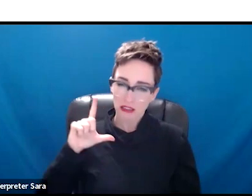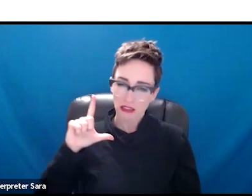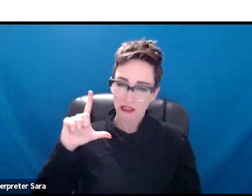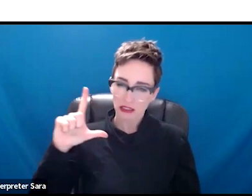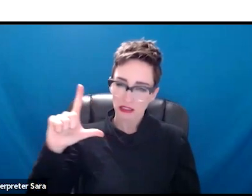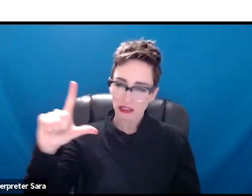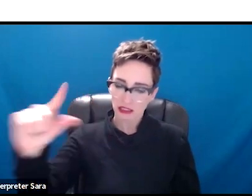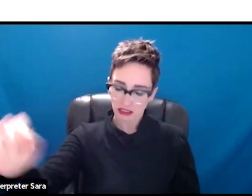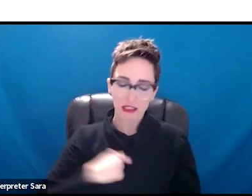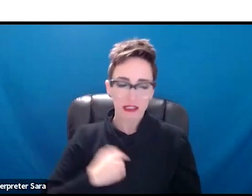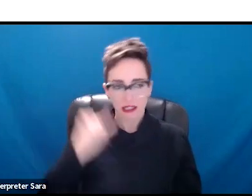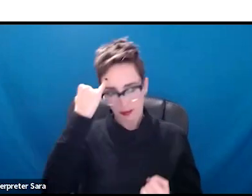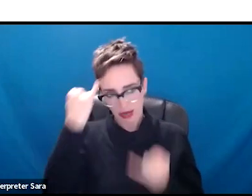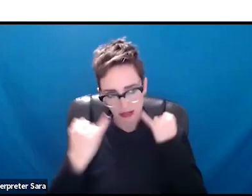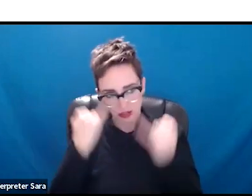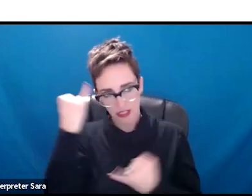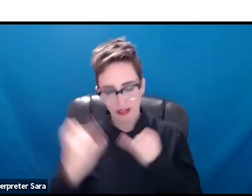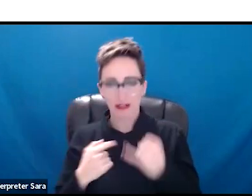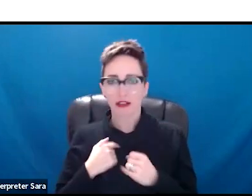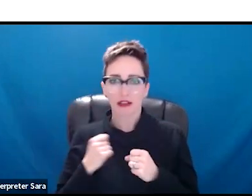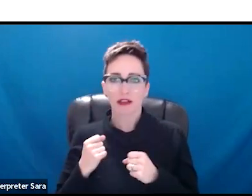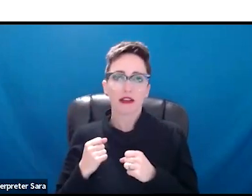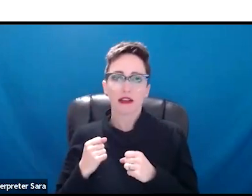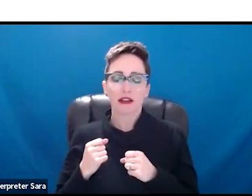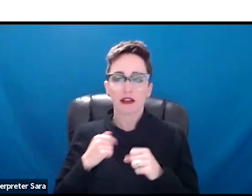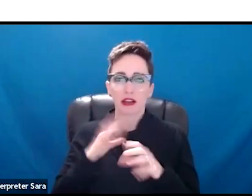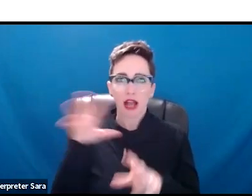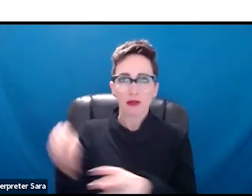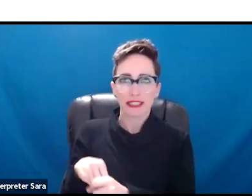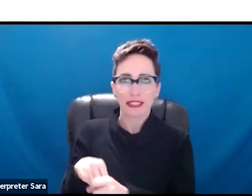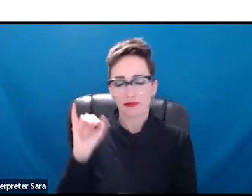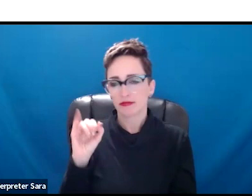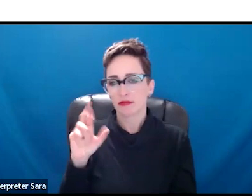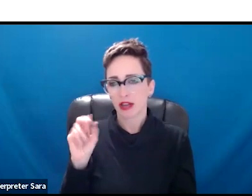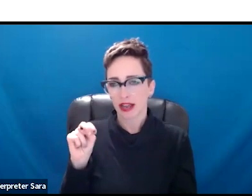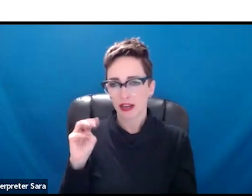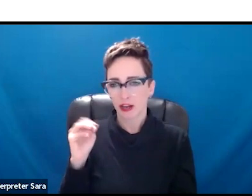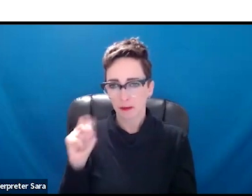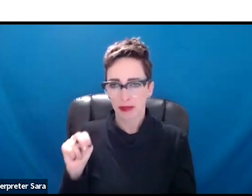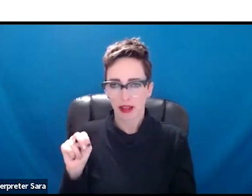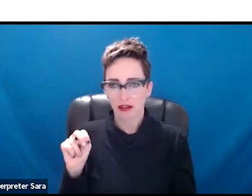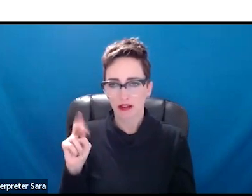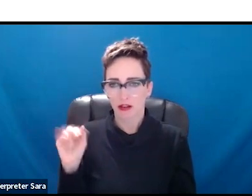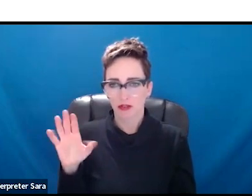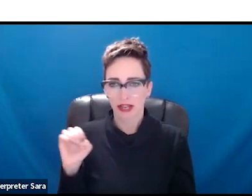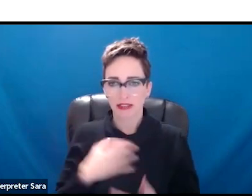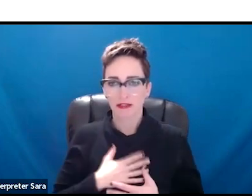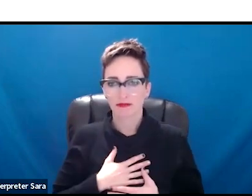across country and competing in an Ironman race. Then I went home